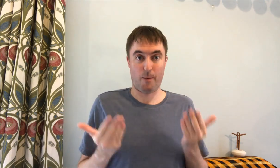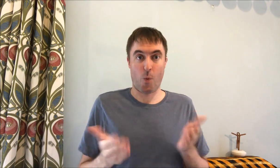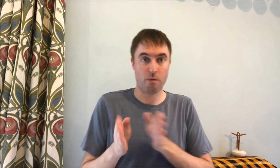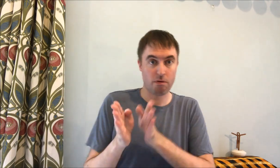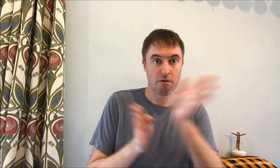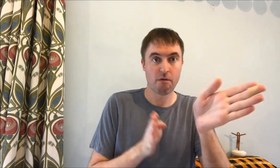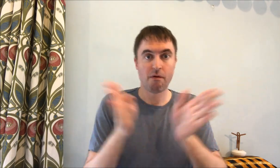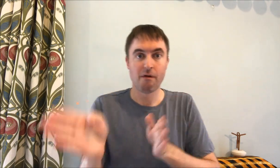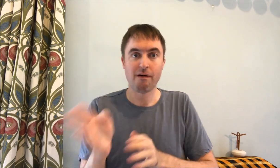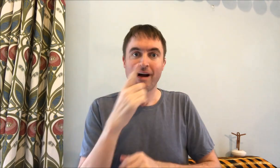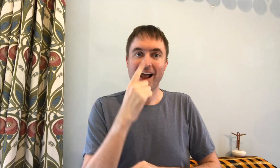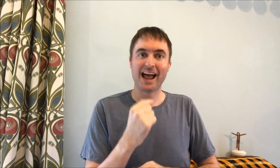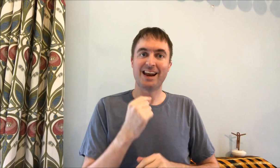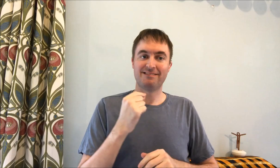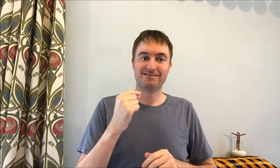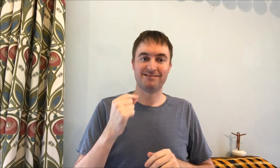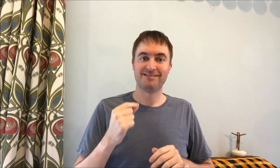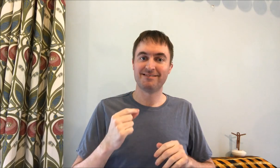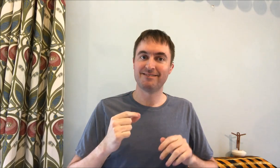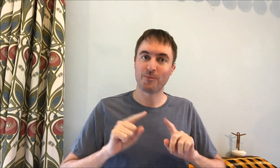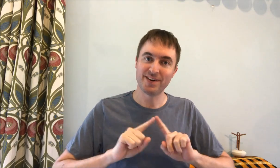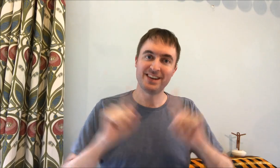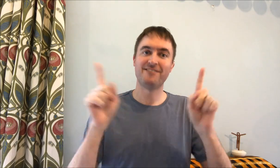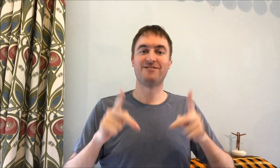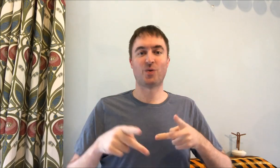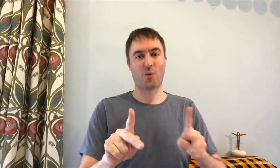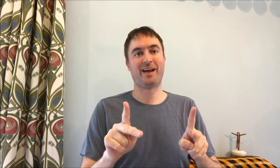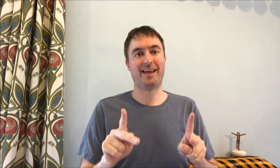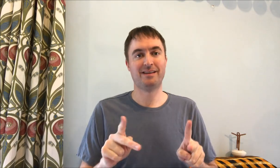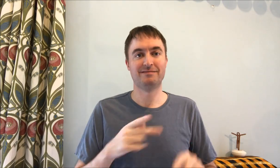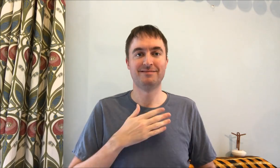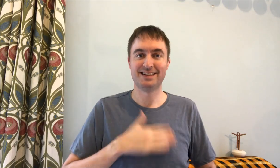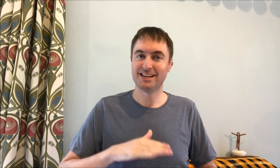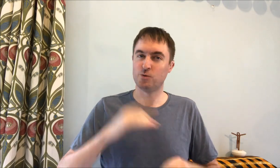So that is where we find ourselves at the moment, confronting this choice.